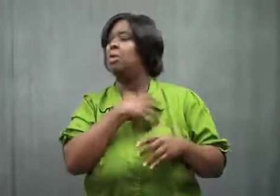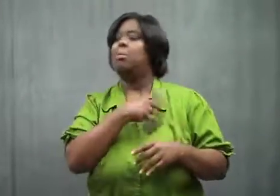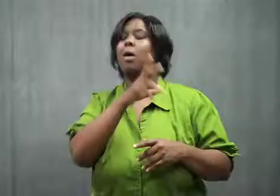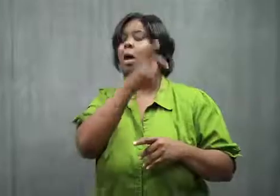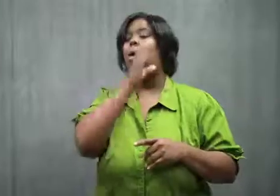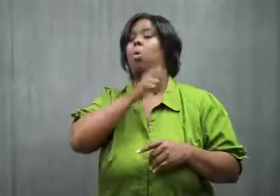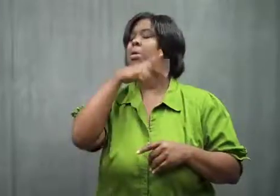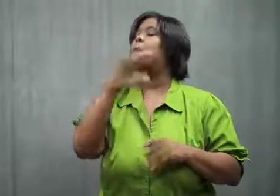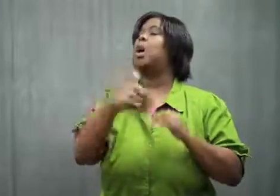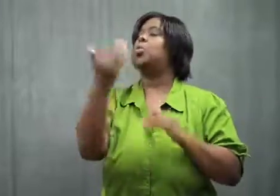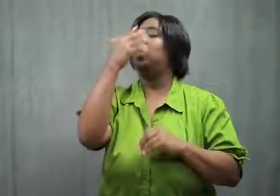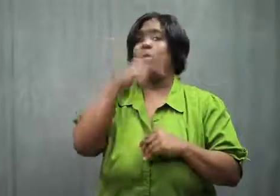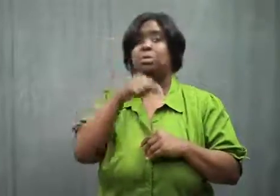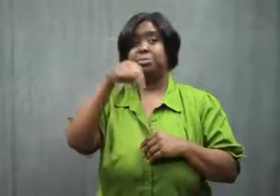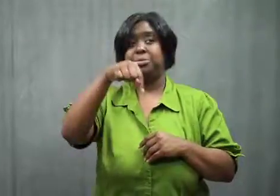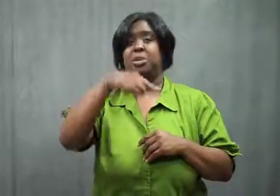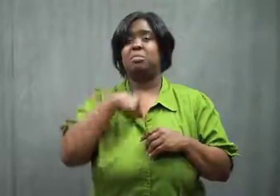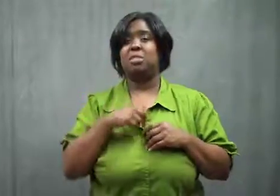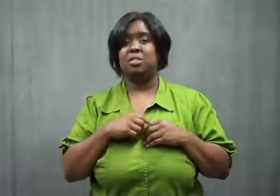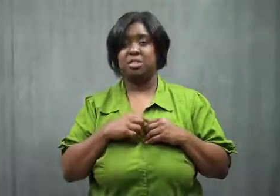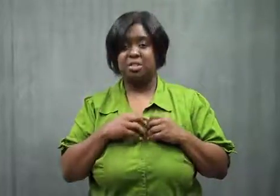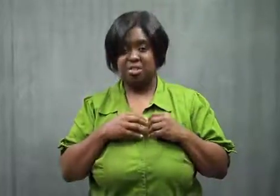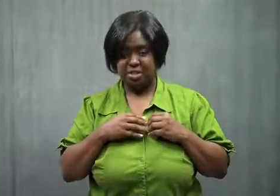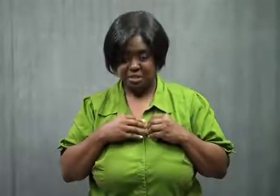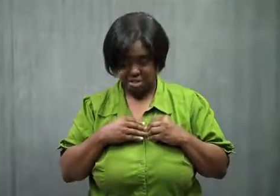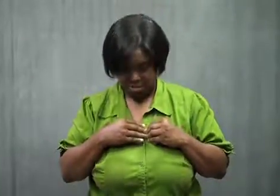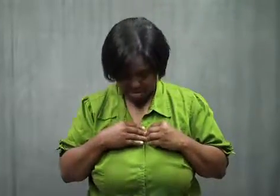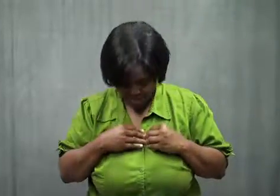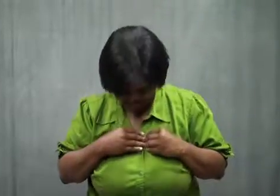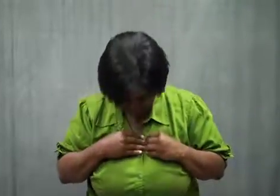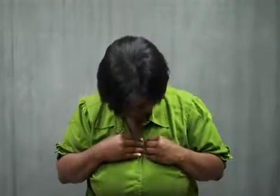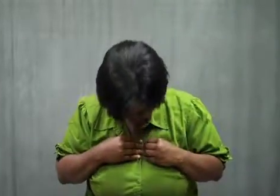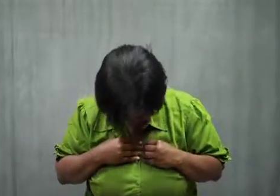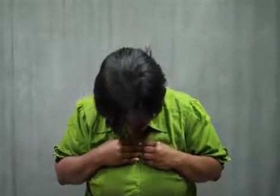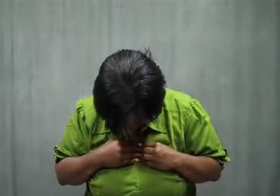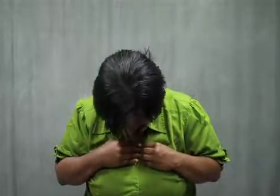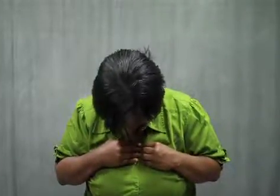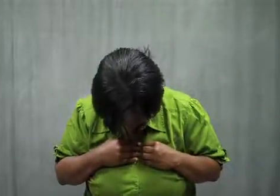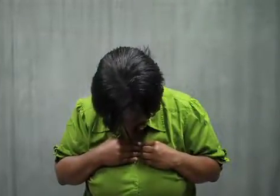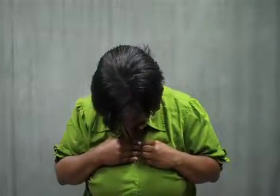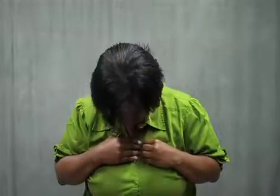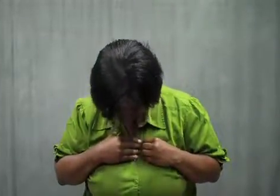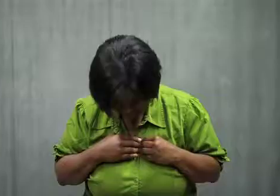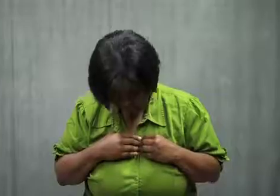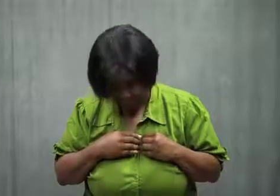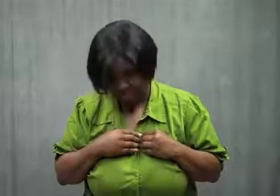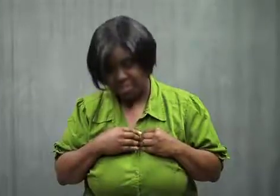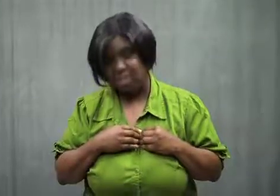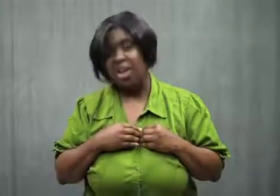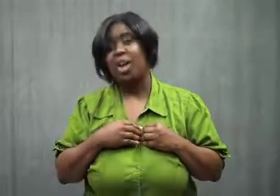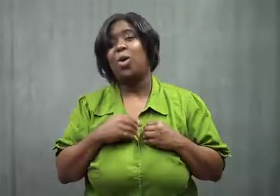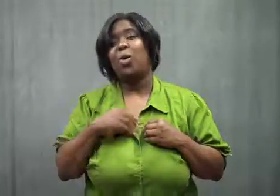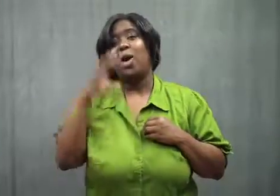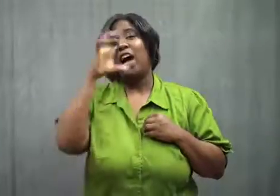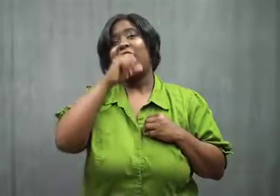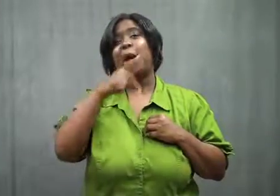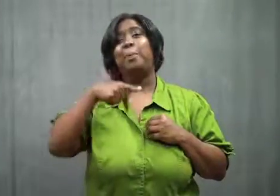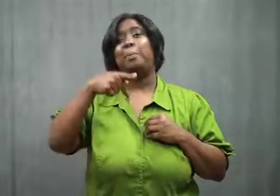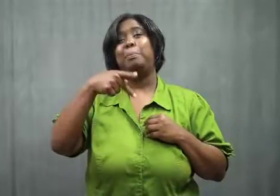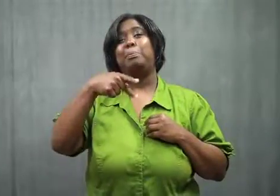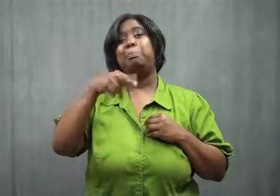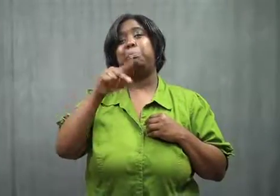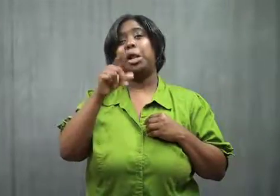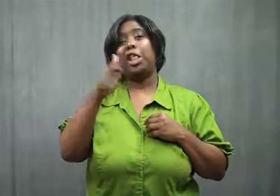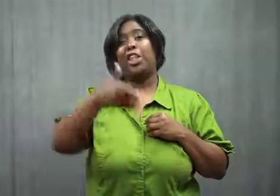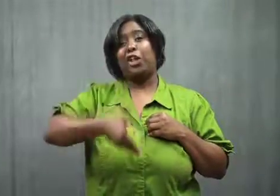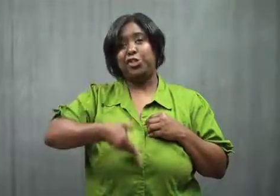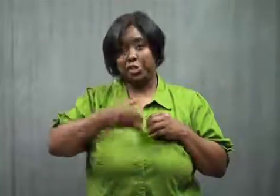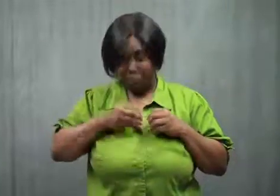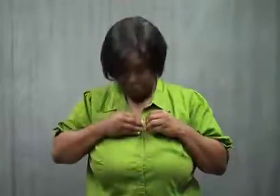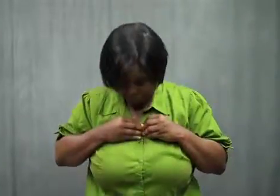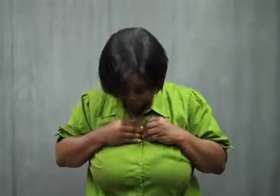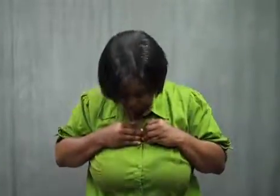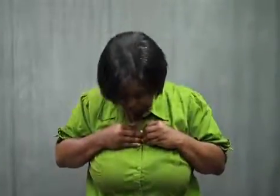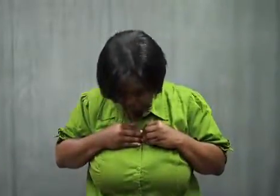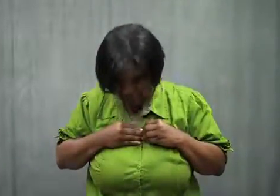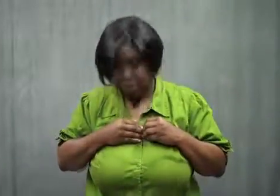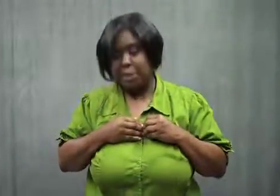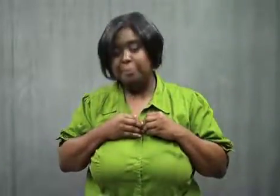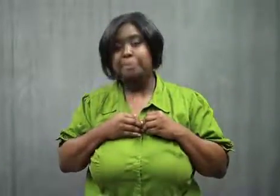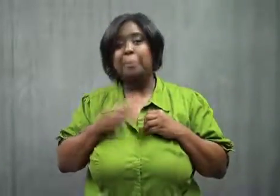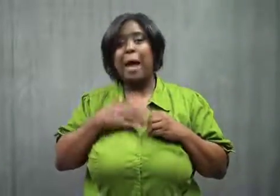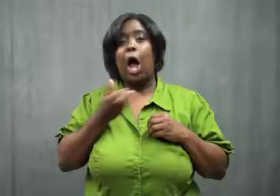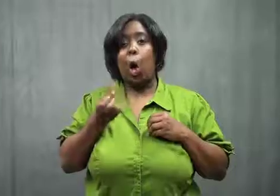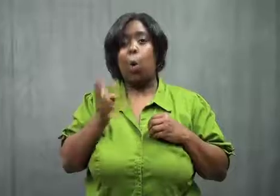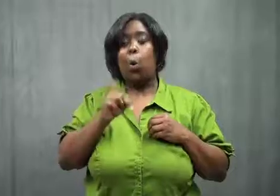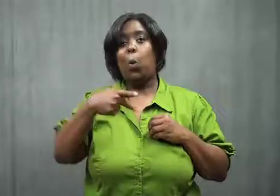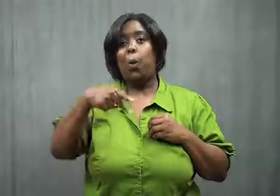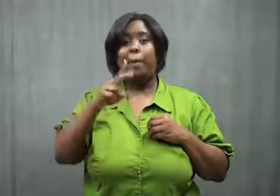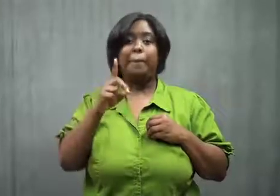He said, "How do you know?" The cop pointed down. I looked down.